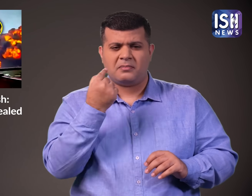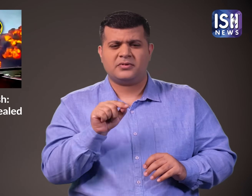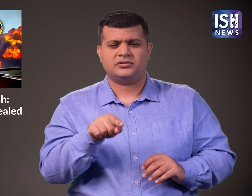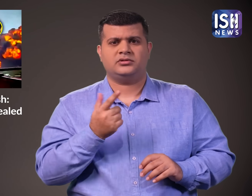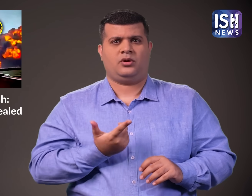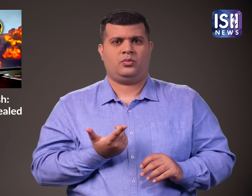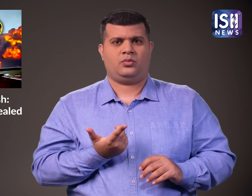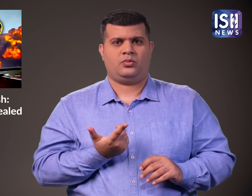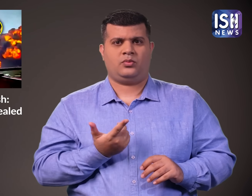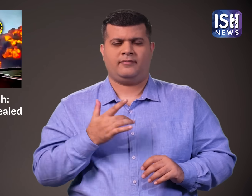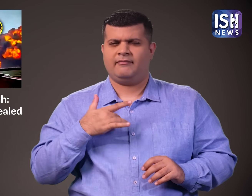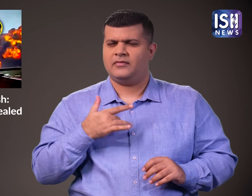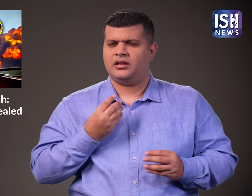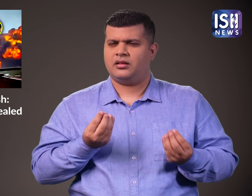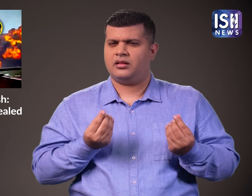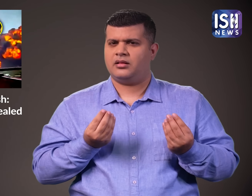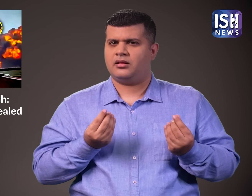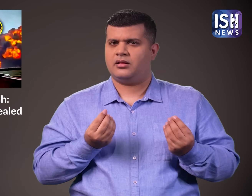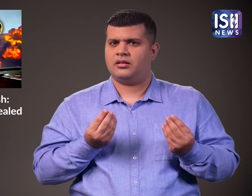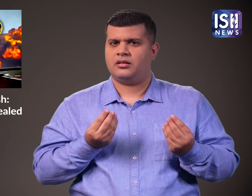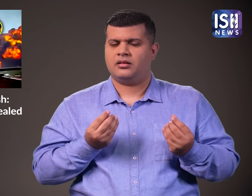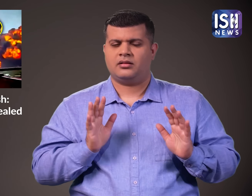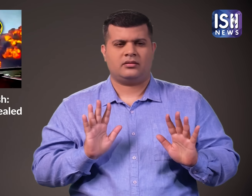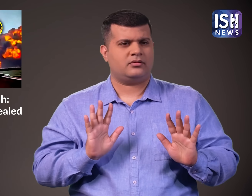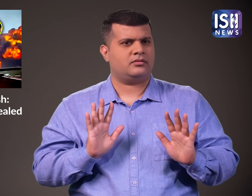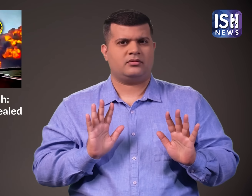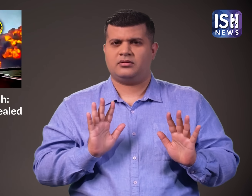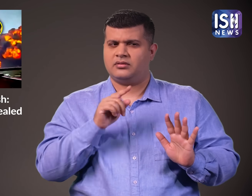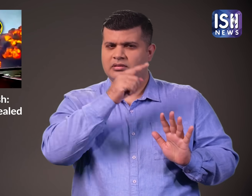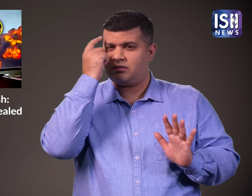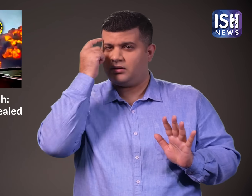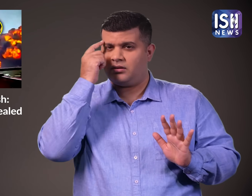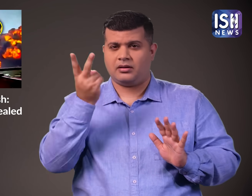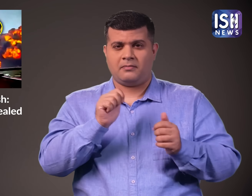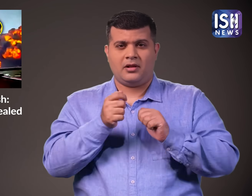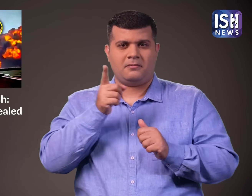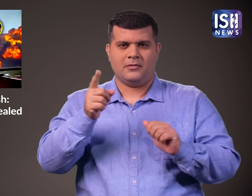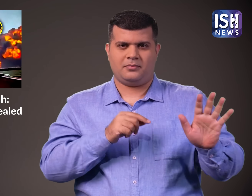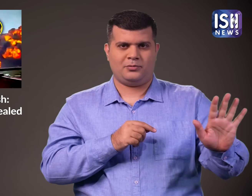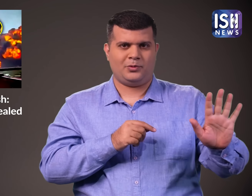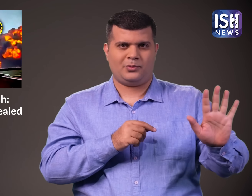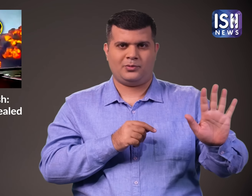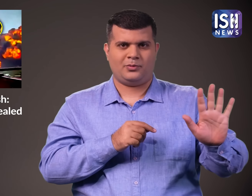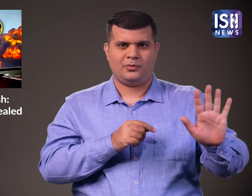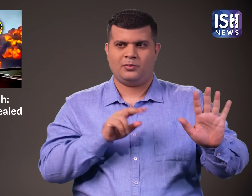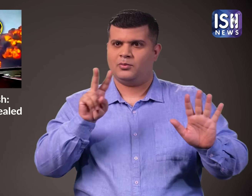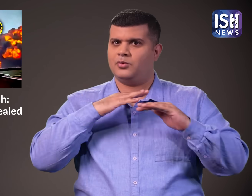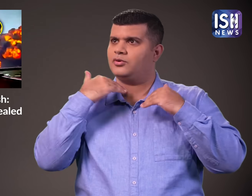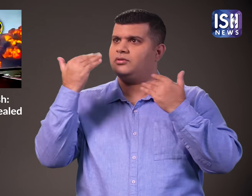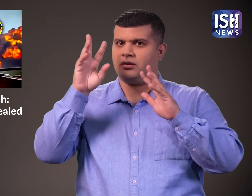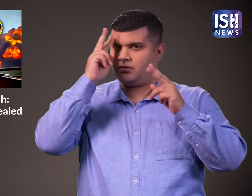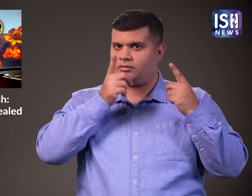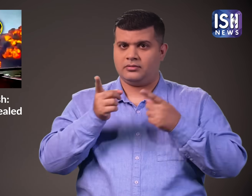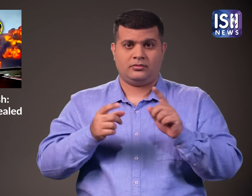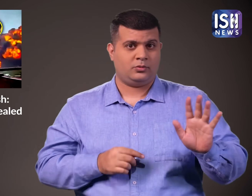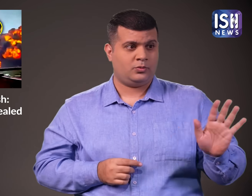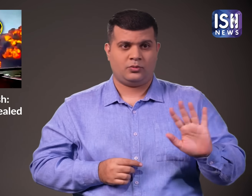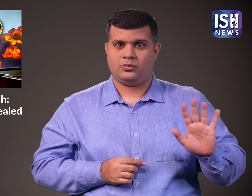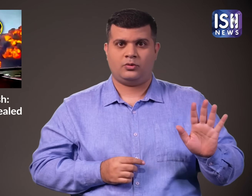Whose fault was it? They cannot just put the blame on the pilots, who lost their lives in the crash and blaming them now is unfair.